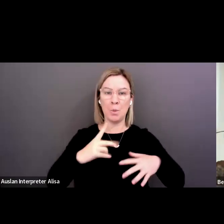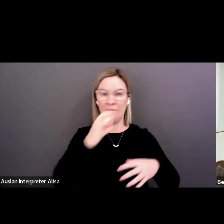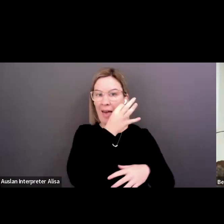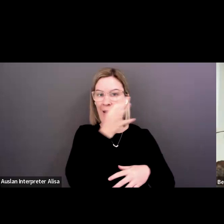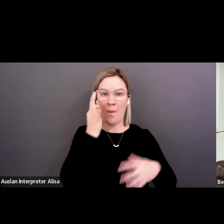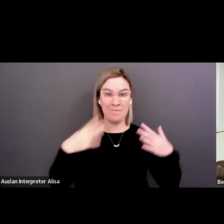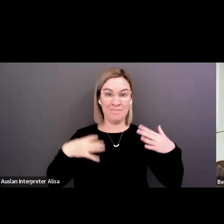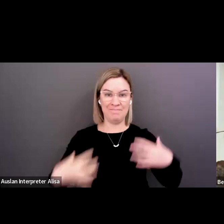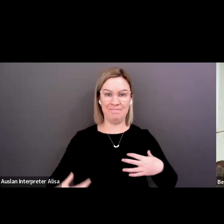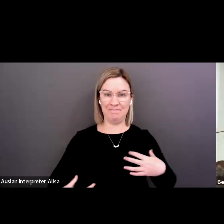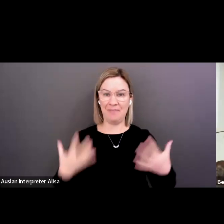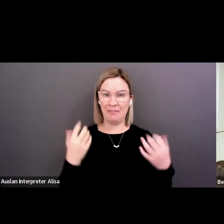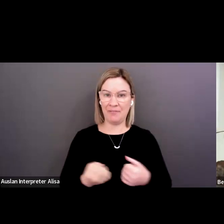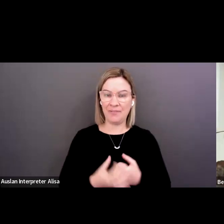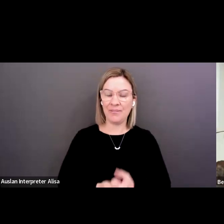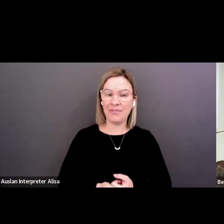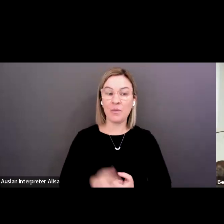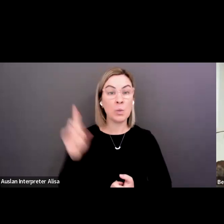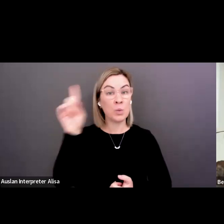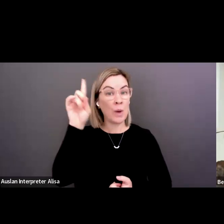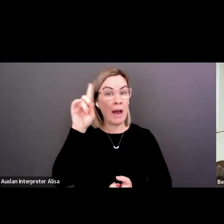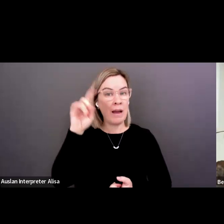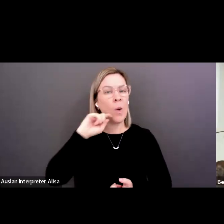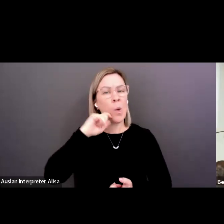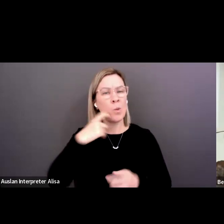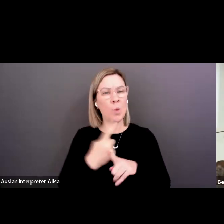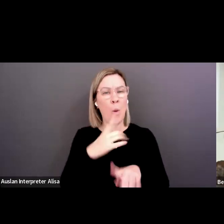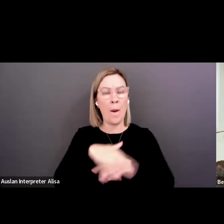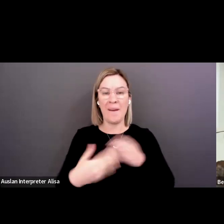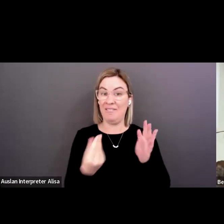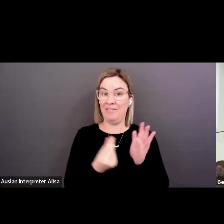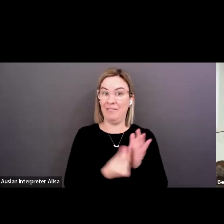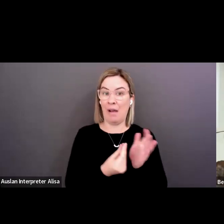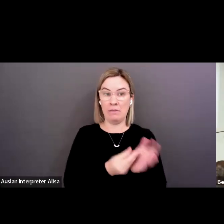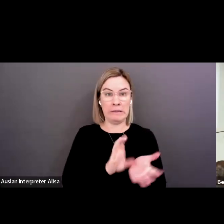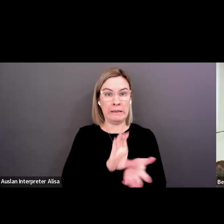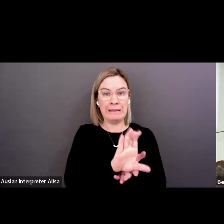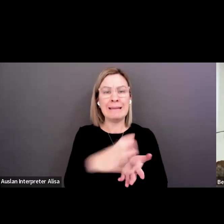facilitator and producer. I'm a woman in my 30s, I have dark hair with a